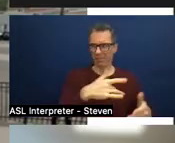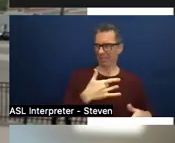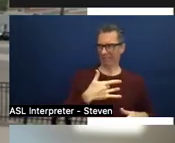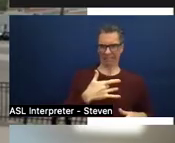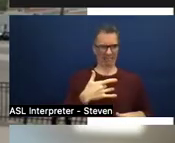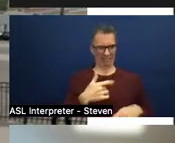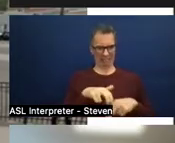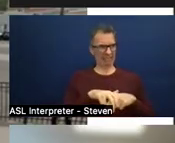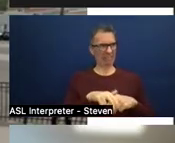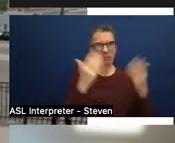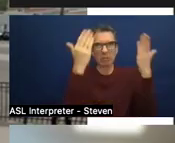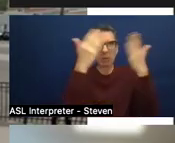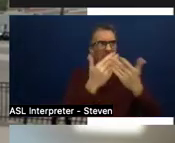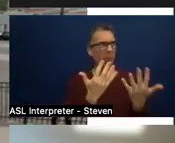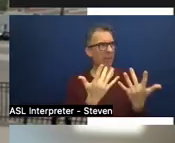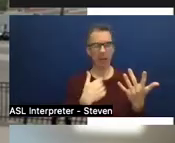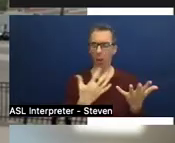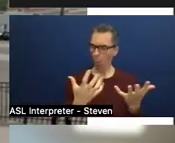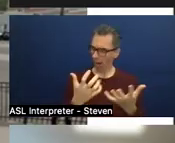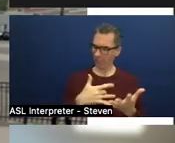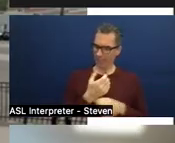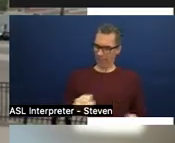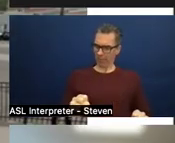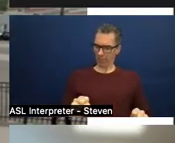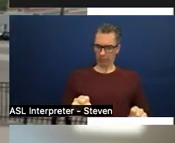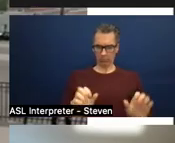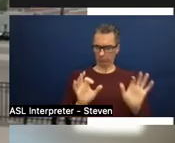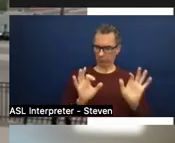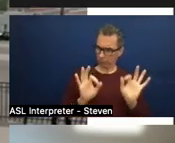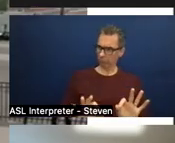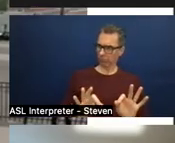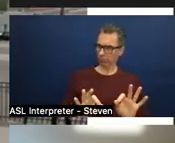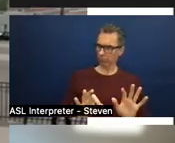for the bus was a really important factor when they were considering if they would take the bus or not.